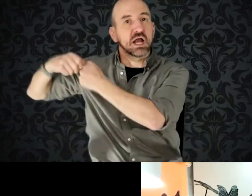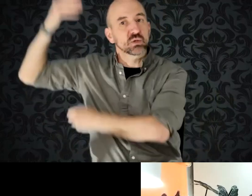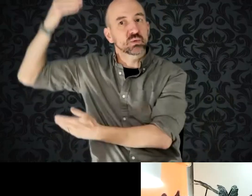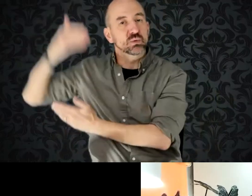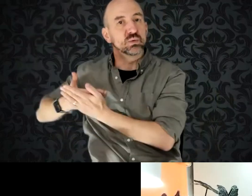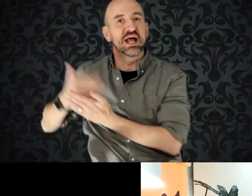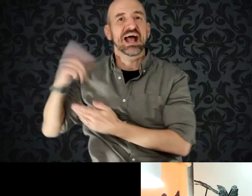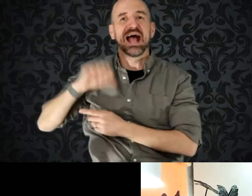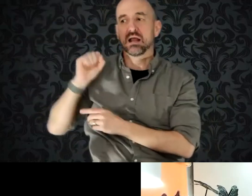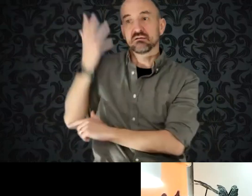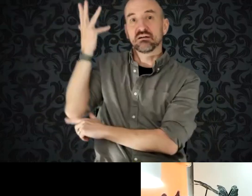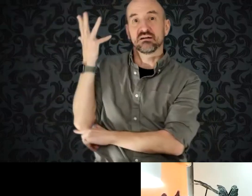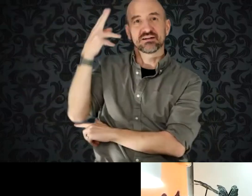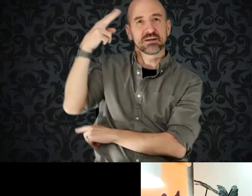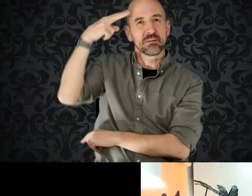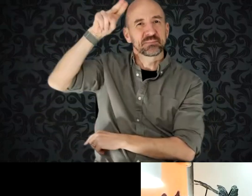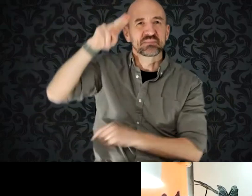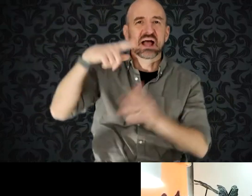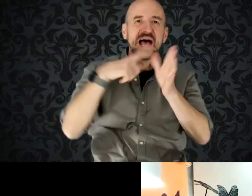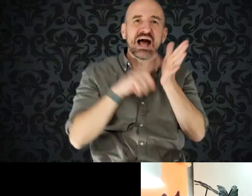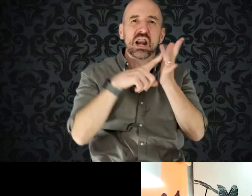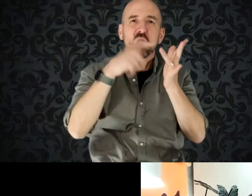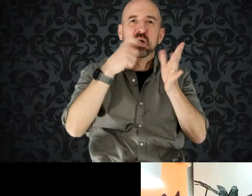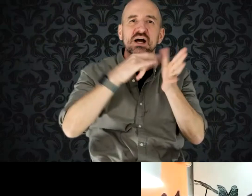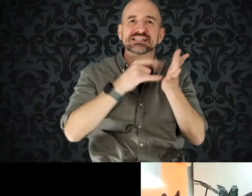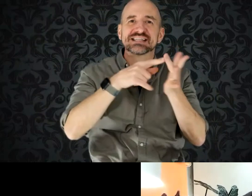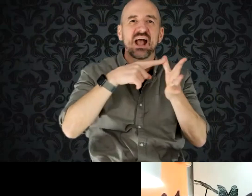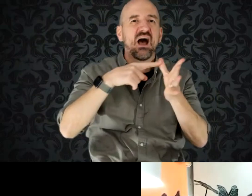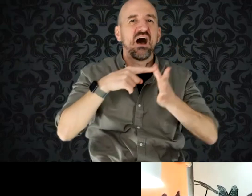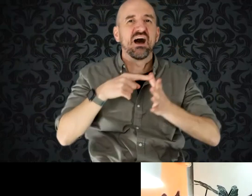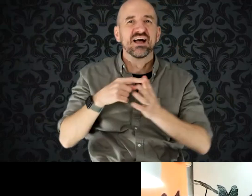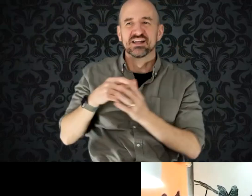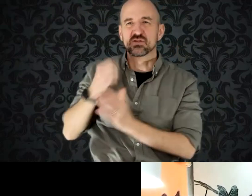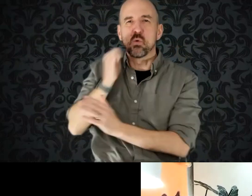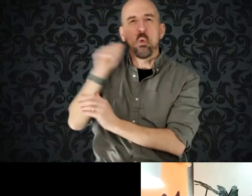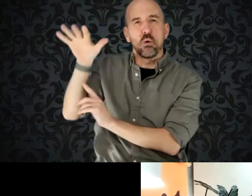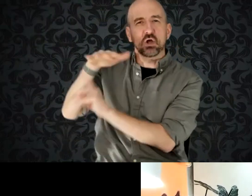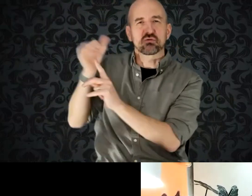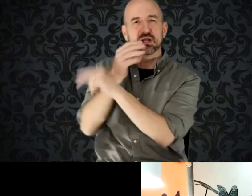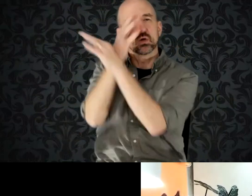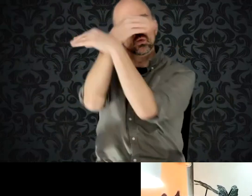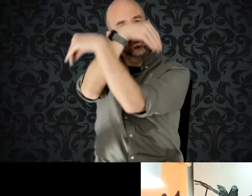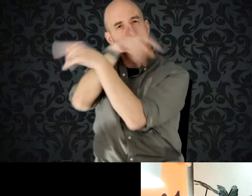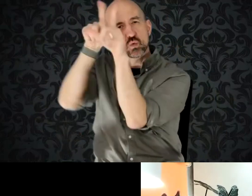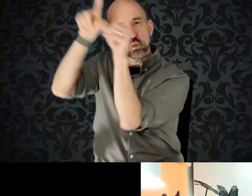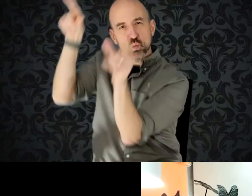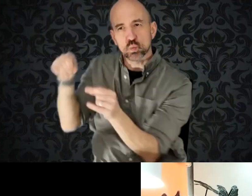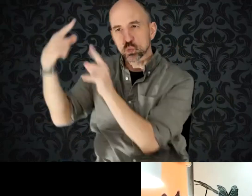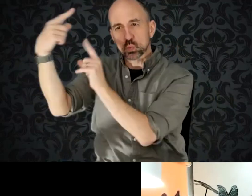able to see Mark presenting on the box. Over to you. MARK Thank you very much. In audio description, I am a